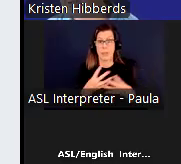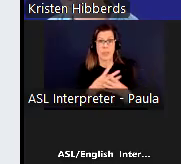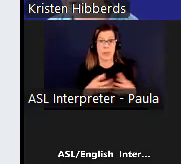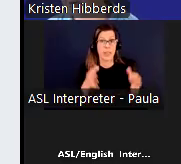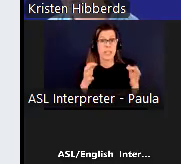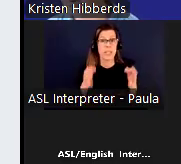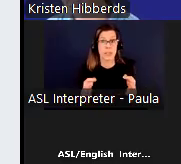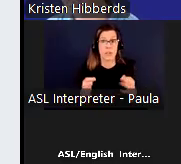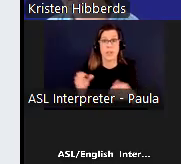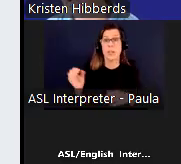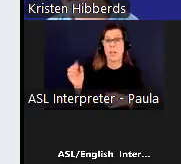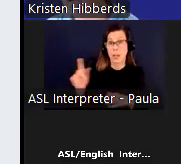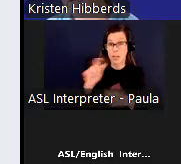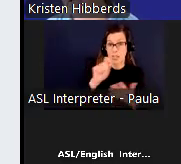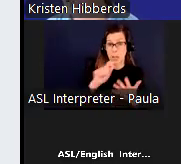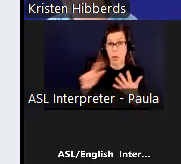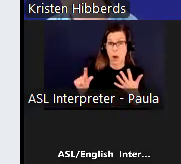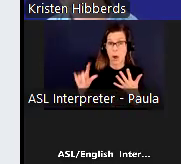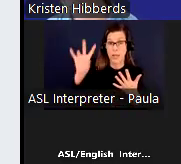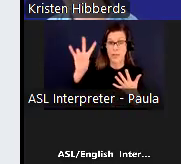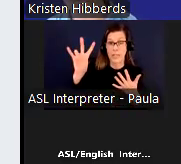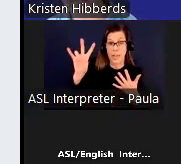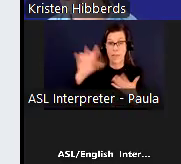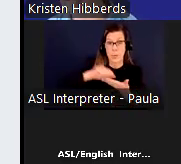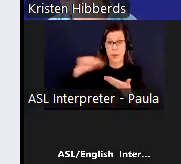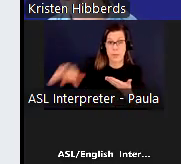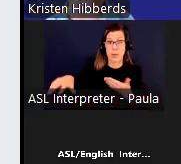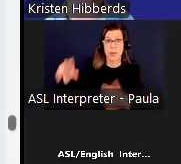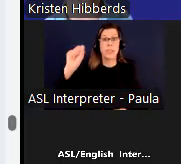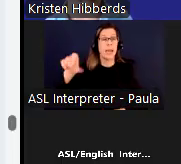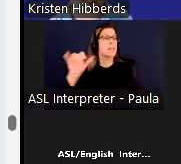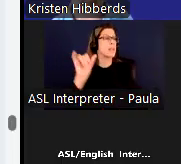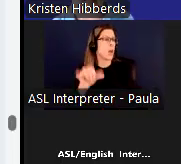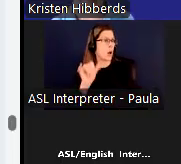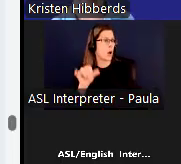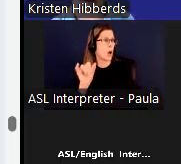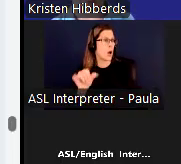So all of Section 7 is being written, all of Section 7 being taken out.